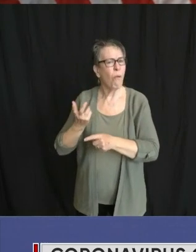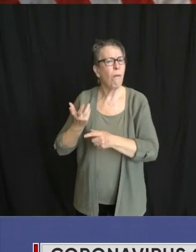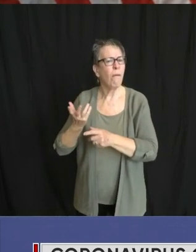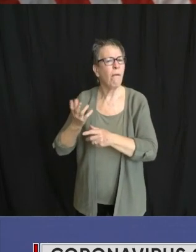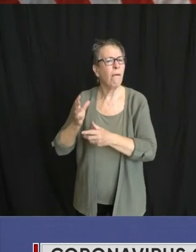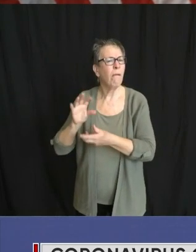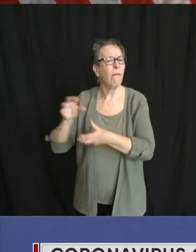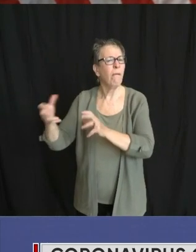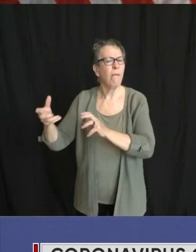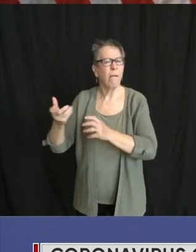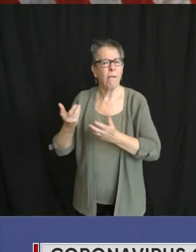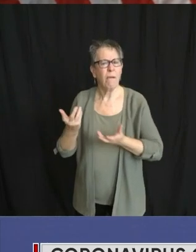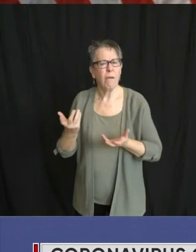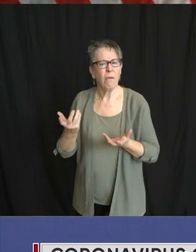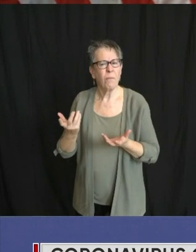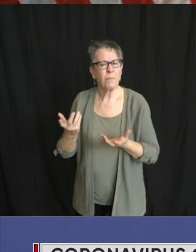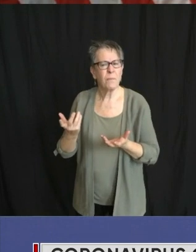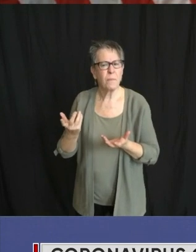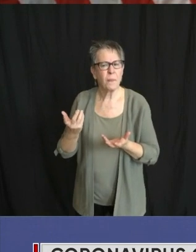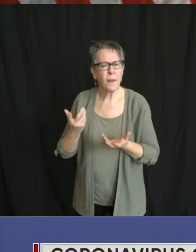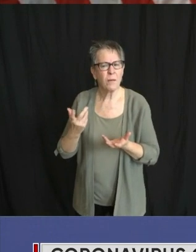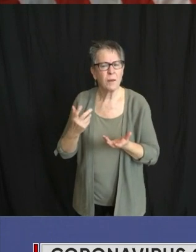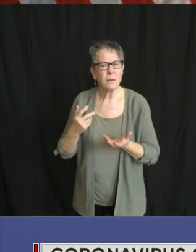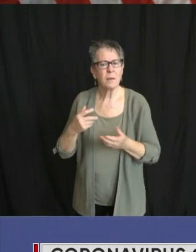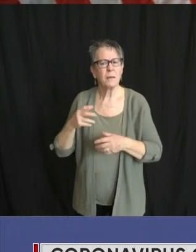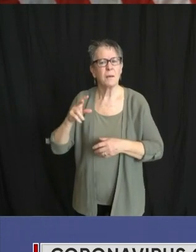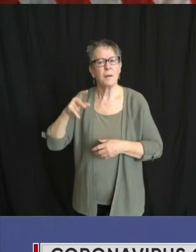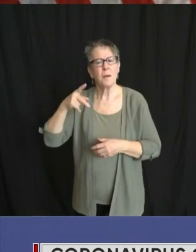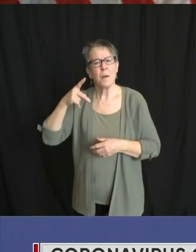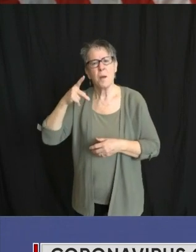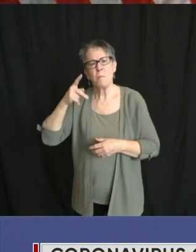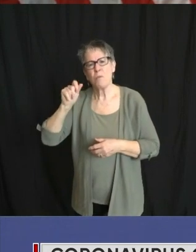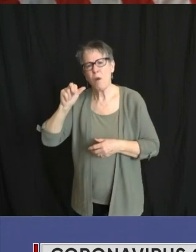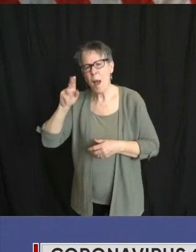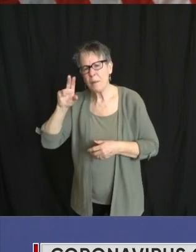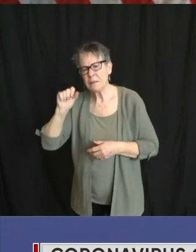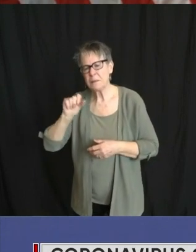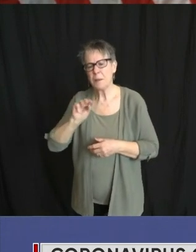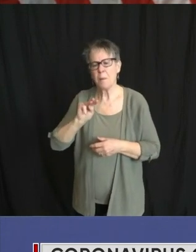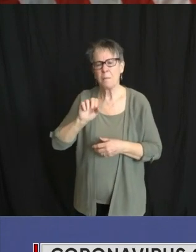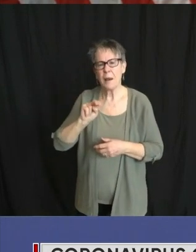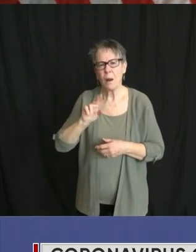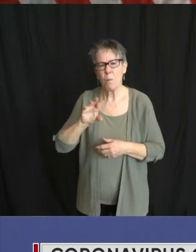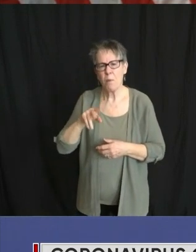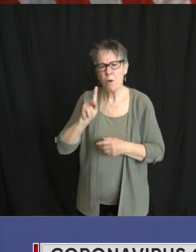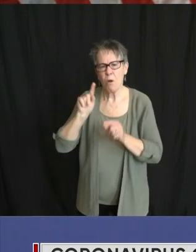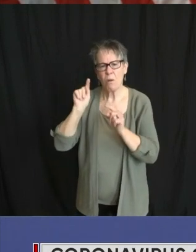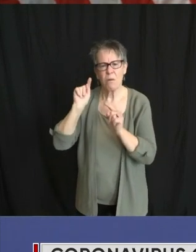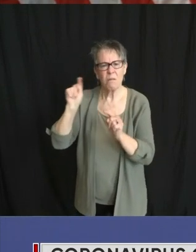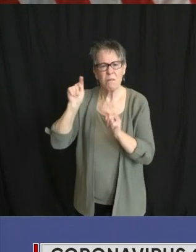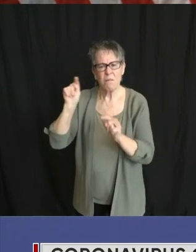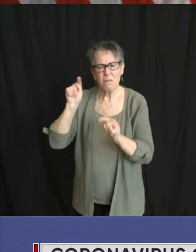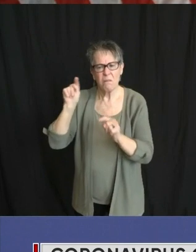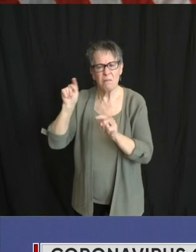WHETHER THE STATE WAS BEING RUN TO THE PROPER STANDARDS. REMEMBER, THE VA IS UP IN